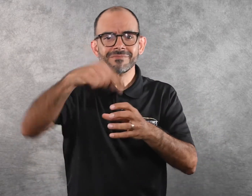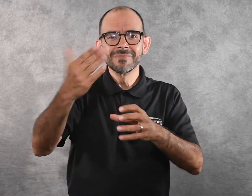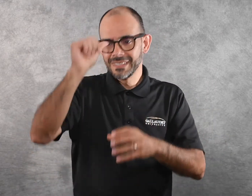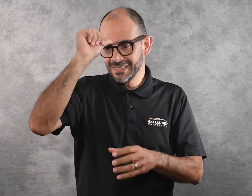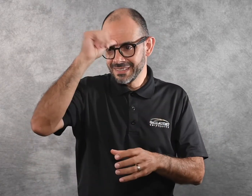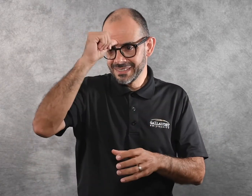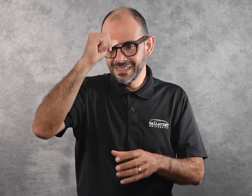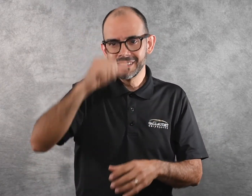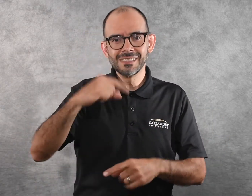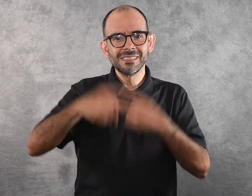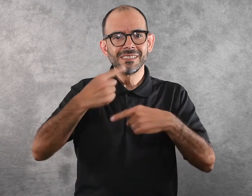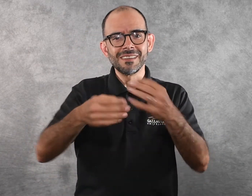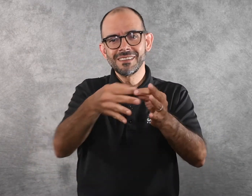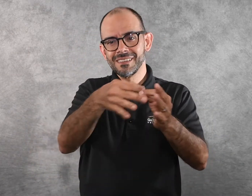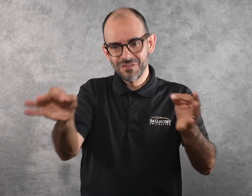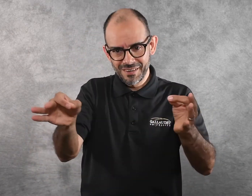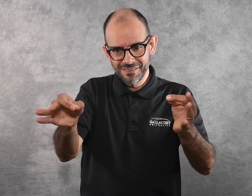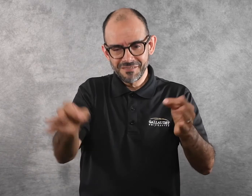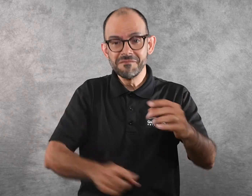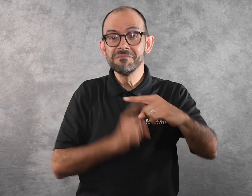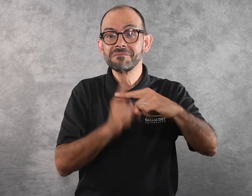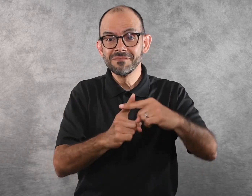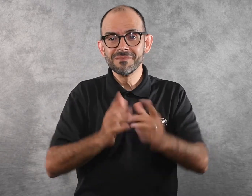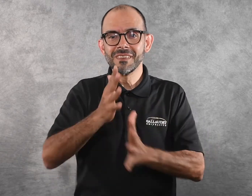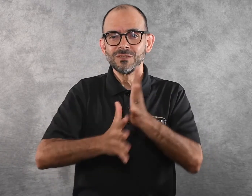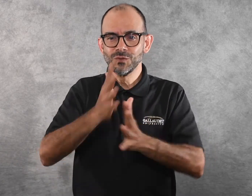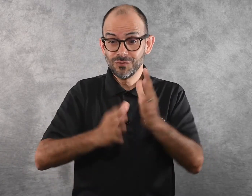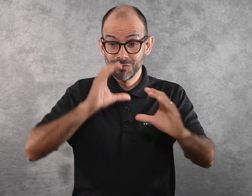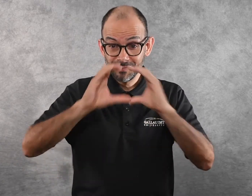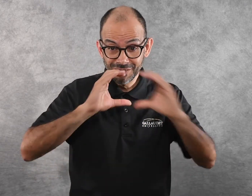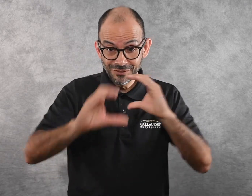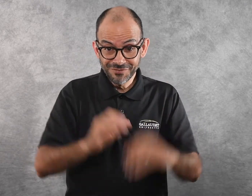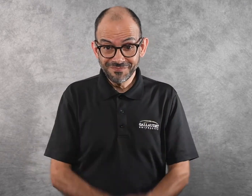Indian Sign Language and Gestural Communication,